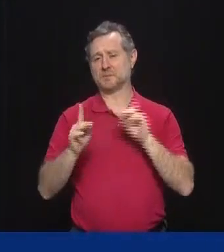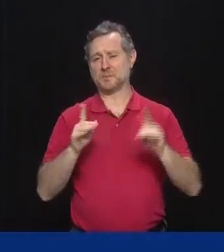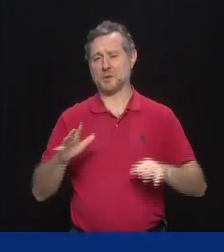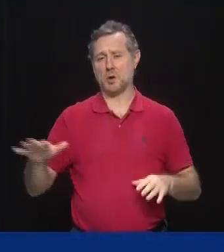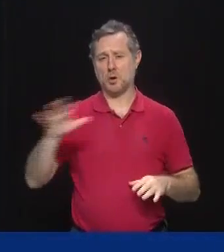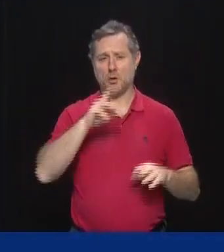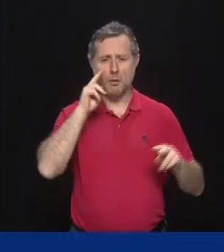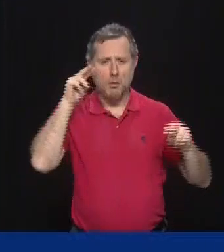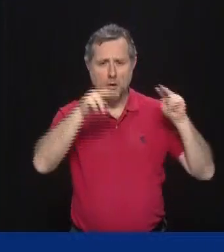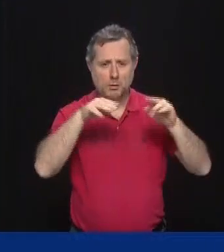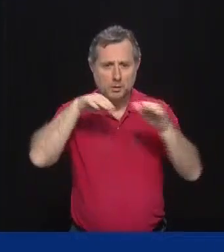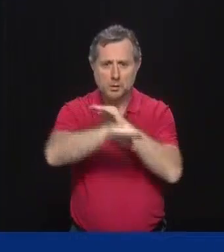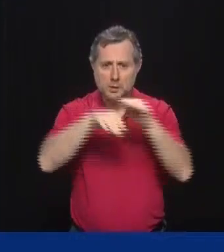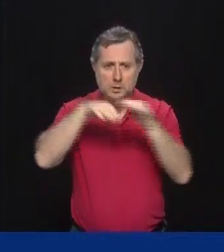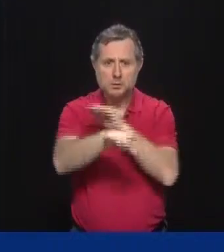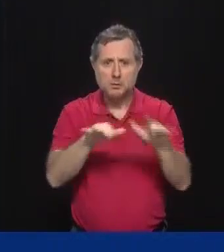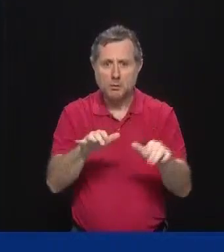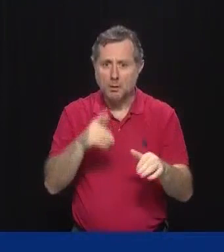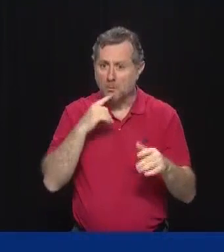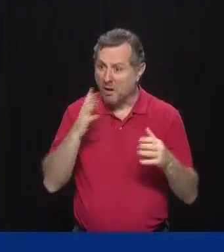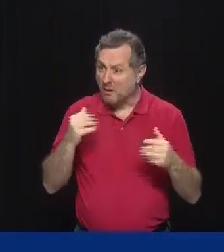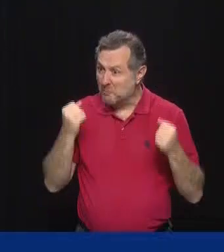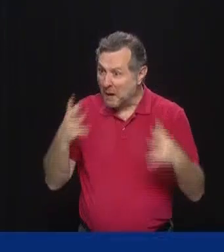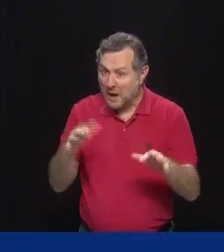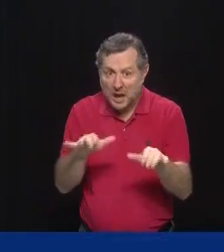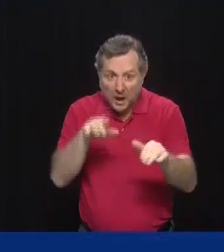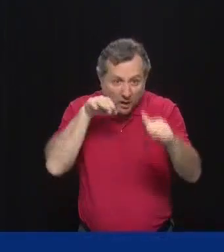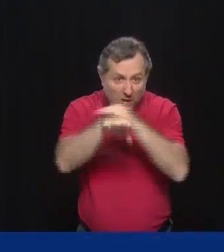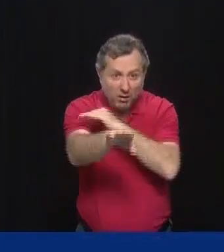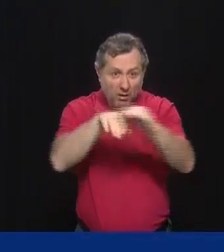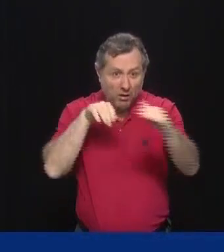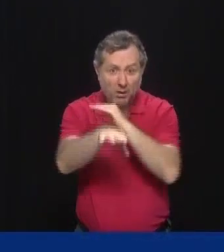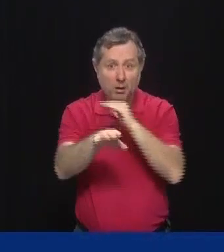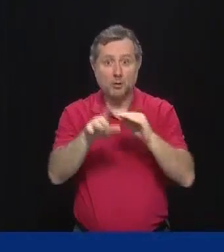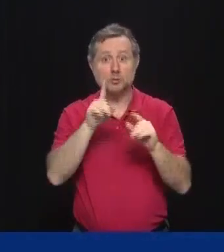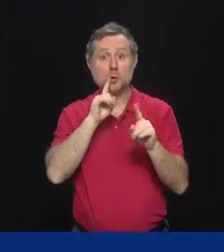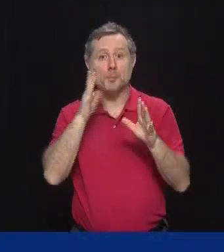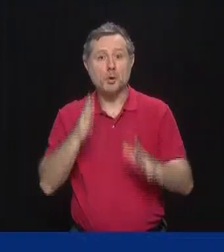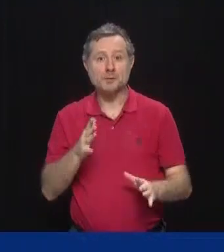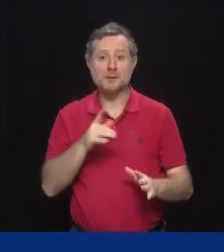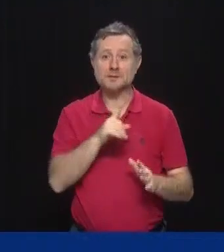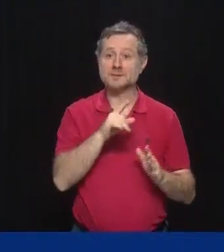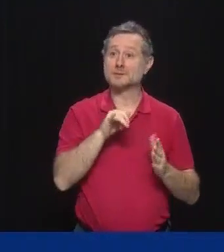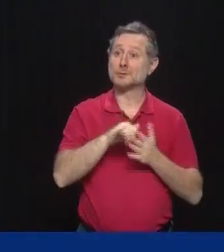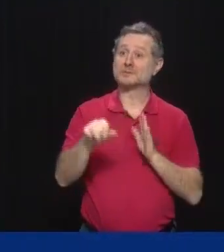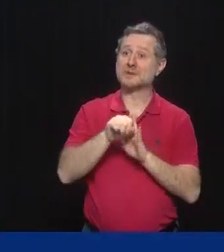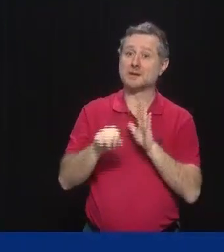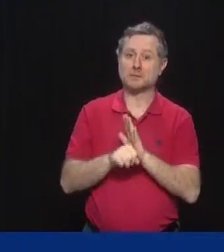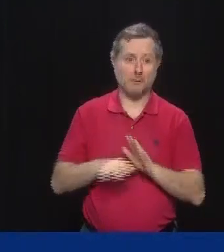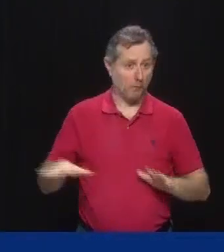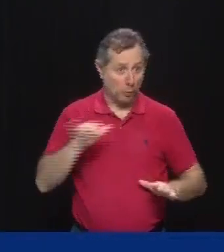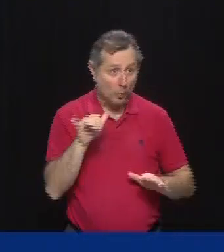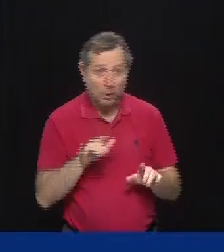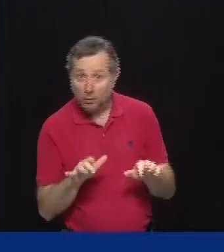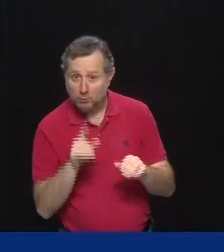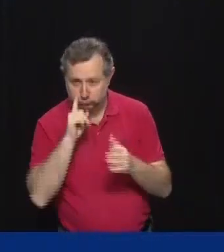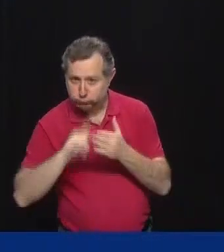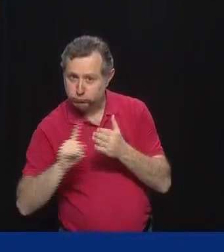WE HAD OVER 38,500 UNIQUE VIEWS. I HAD NO IDEA THERE WERE THAT MANY REPORTERS IN THE STATE OF NEW YORK. THAT'S WHAT WE'RE TALKING ABOUT